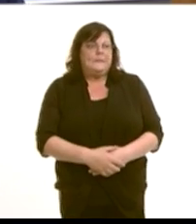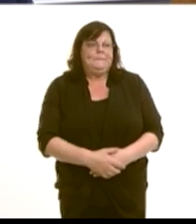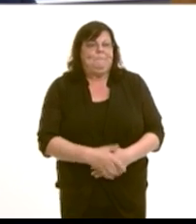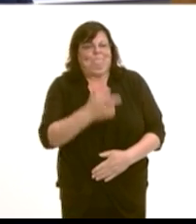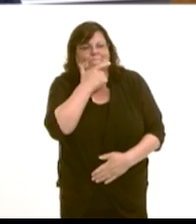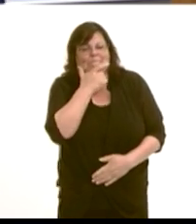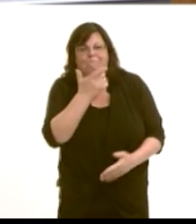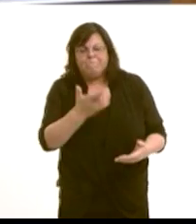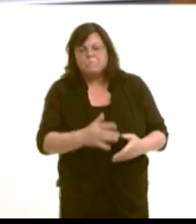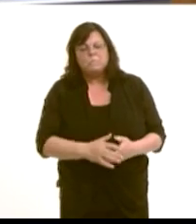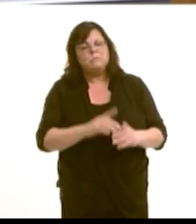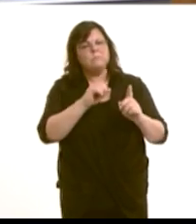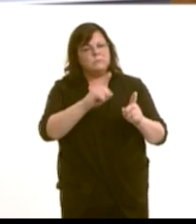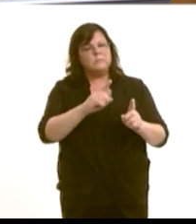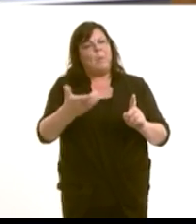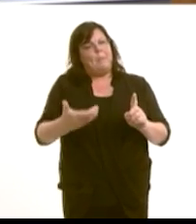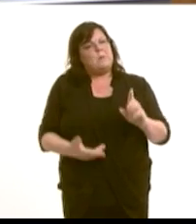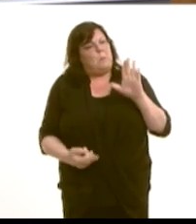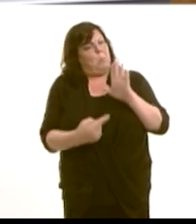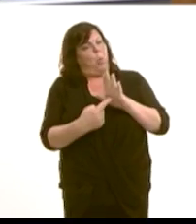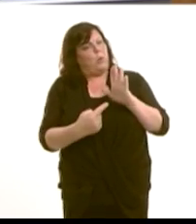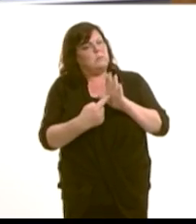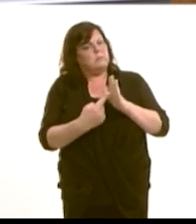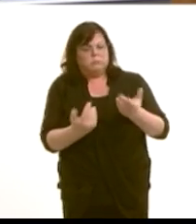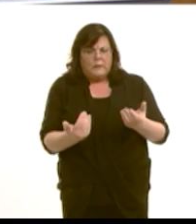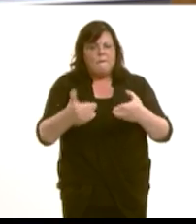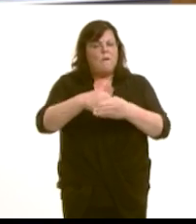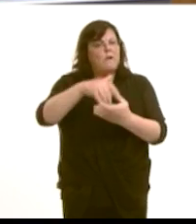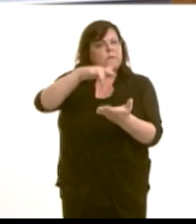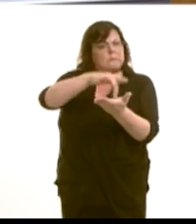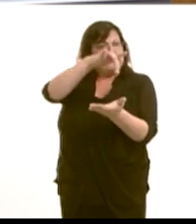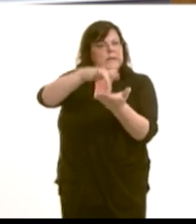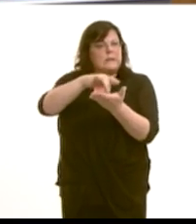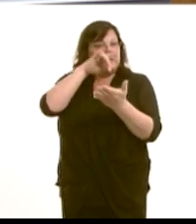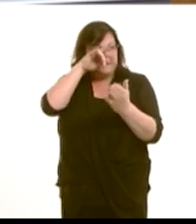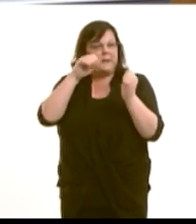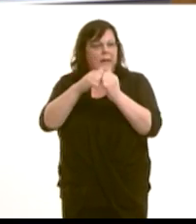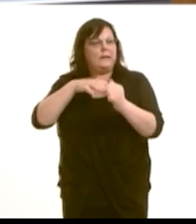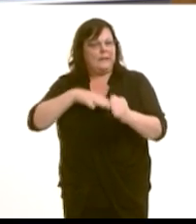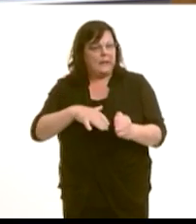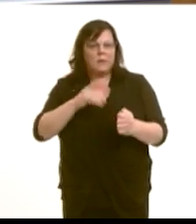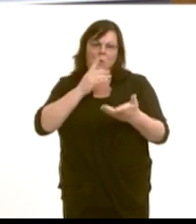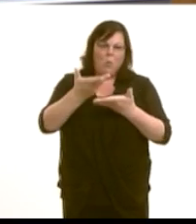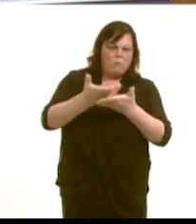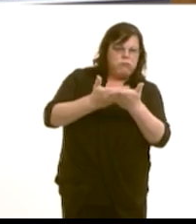The reality is that businesses will be a hugely important part of the city deal, and weíll work with local authorities and businesses to make sure that the benefits of the deal